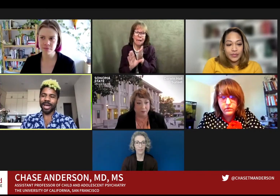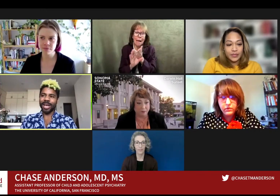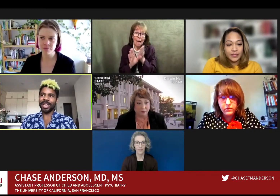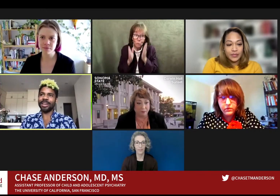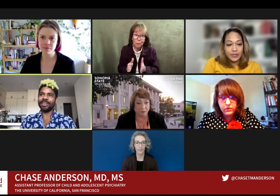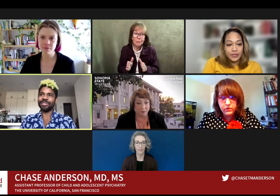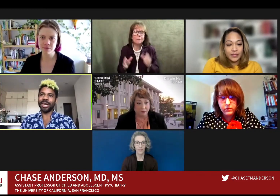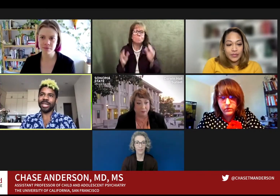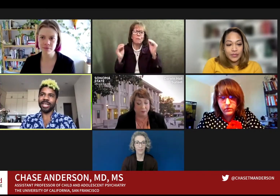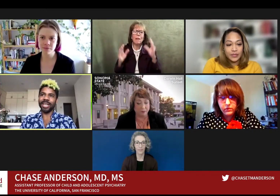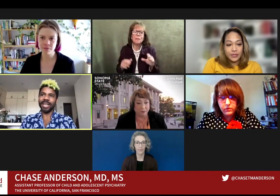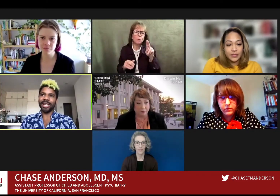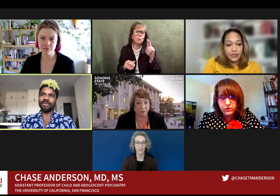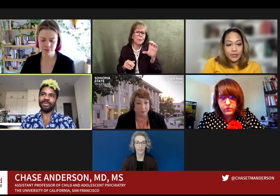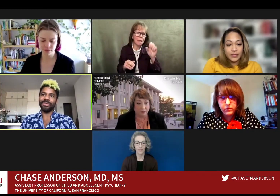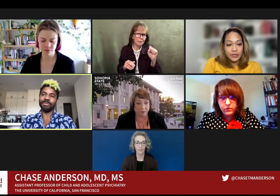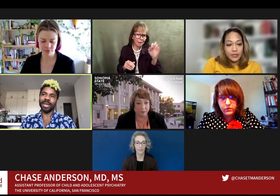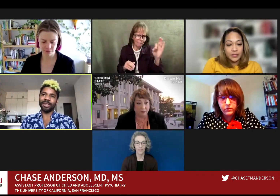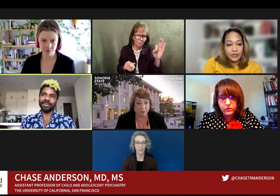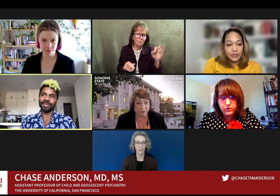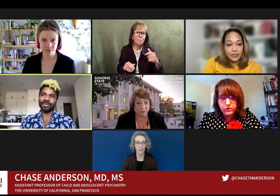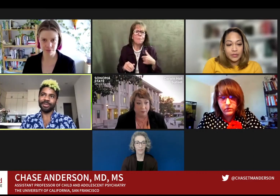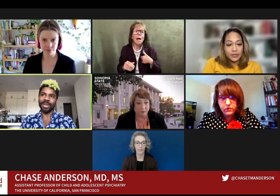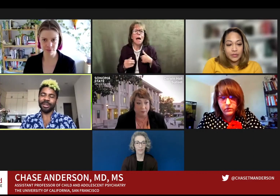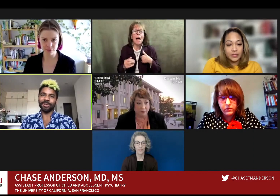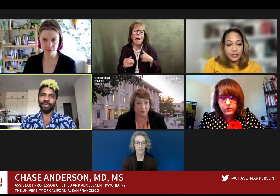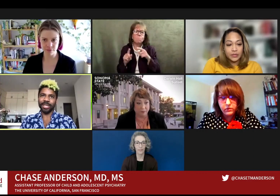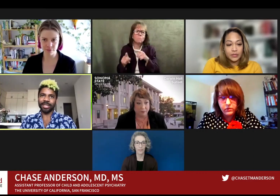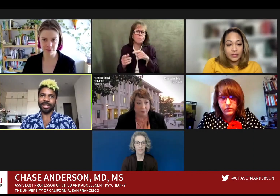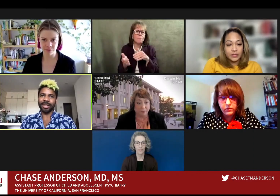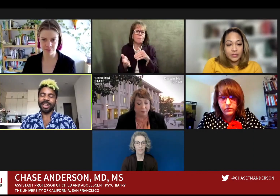I trained for medical school at Northwestern, and